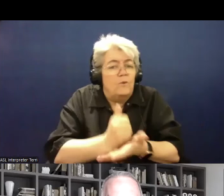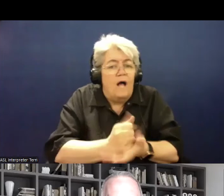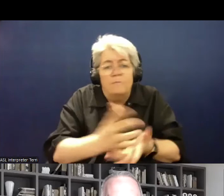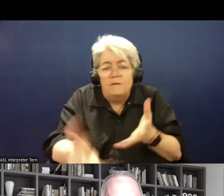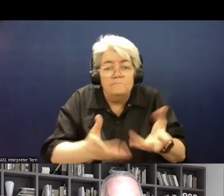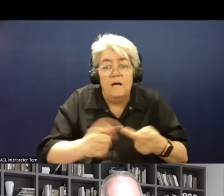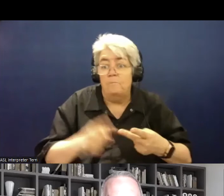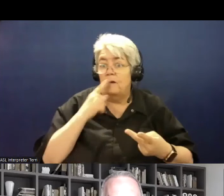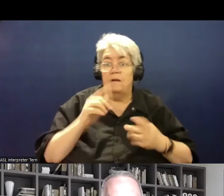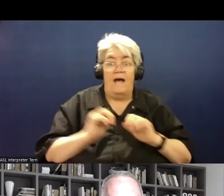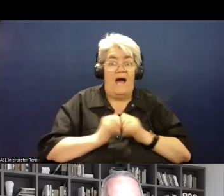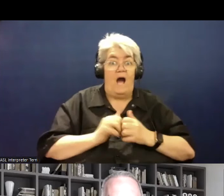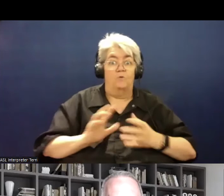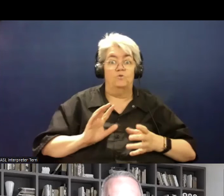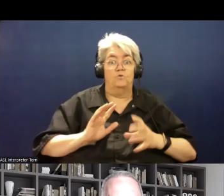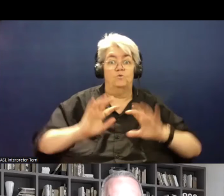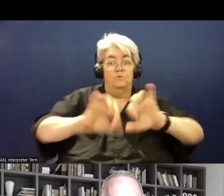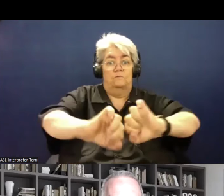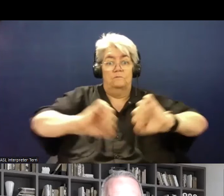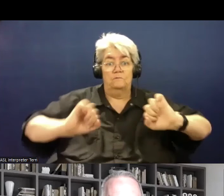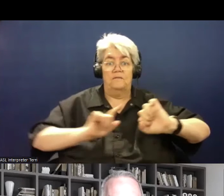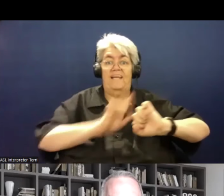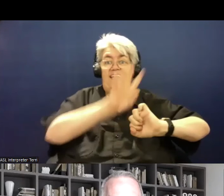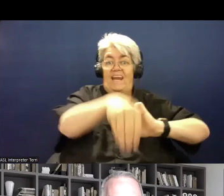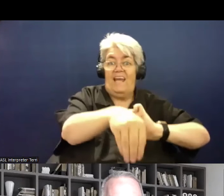NOT WHERE TO START. THERE IS A COUPLE OF TIPS.